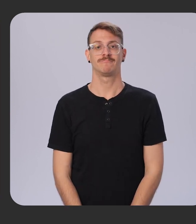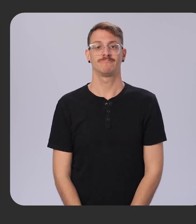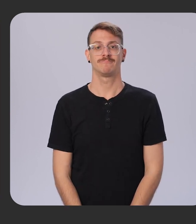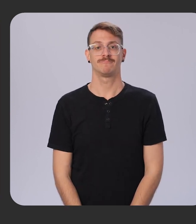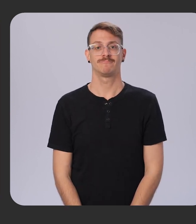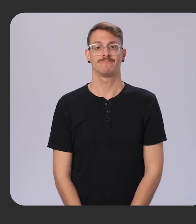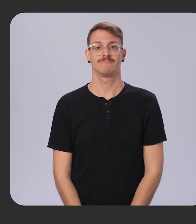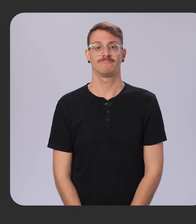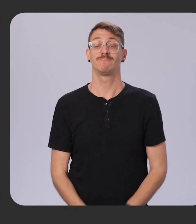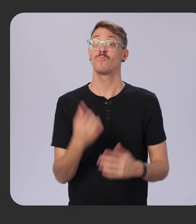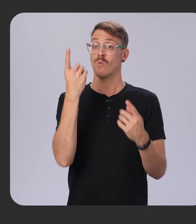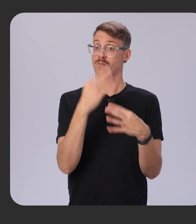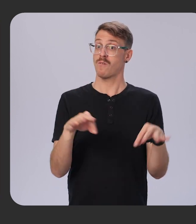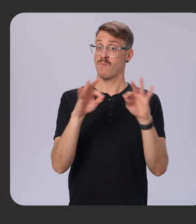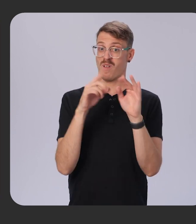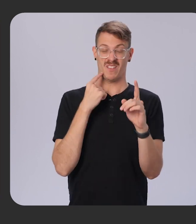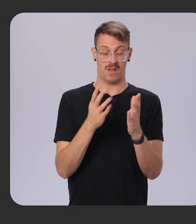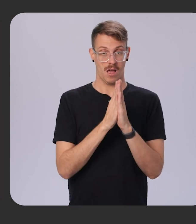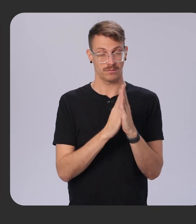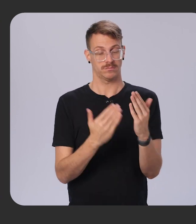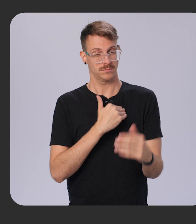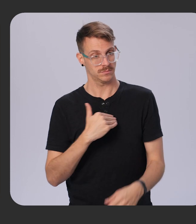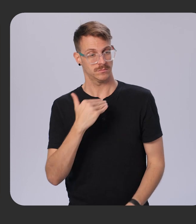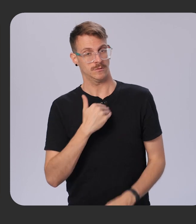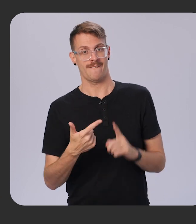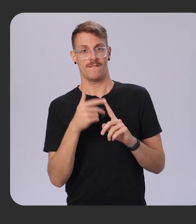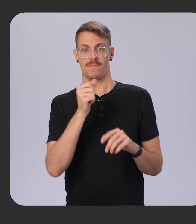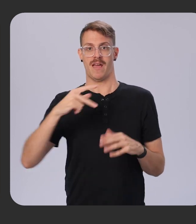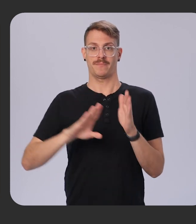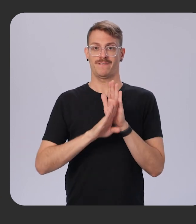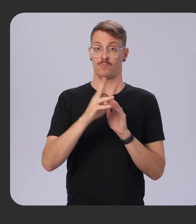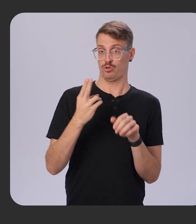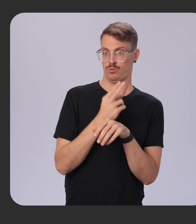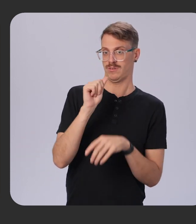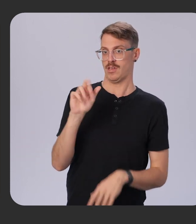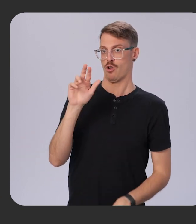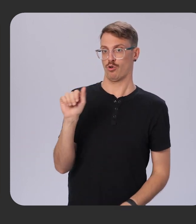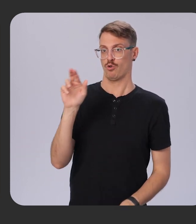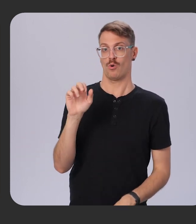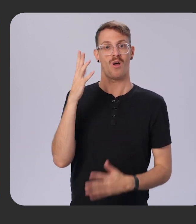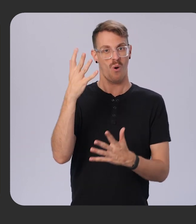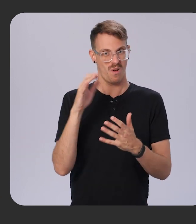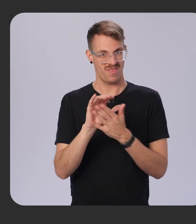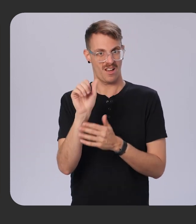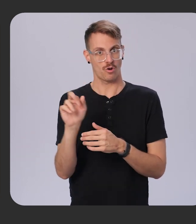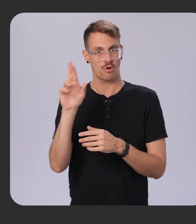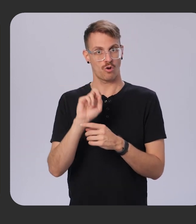Now, a key request we consistently hear from app developers using ARCore is that they want the core capabilities that